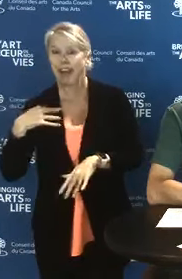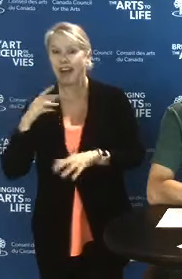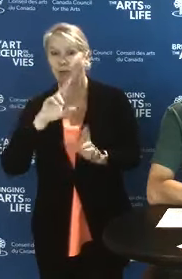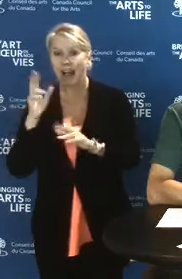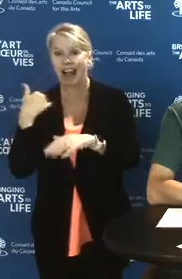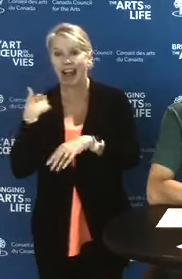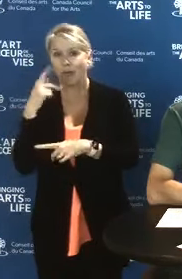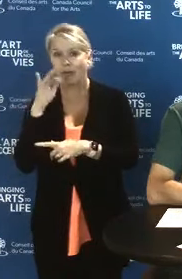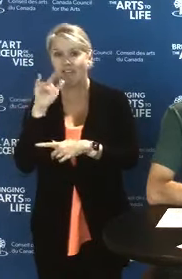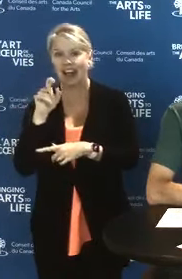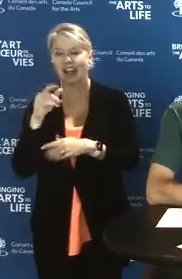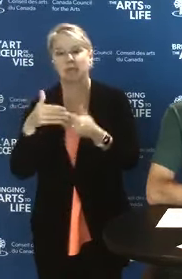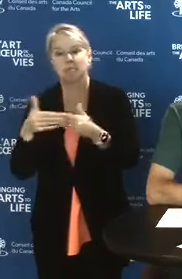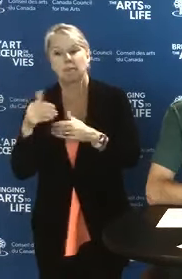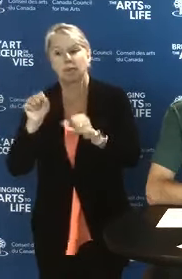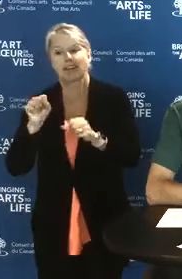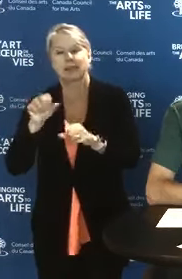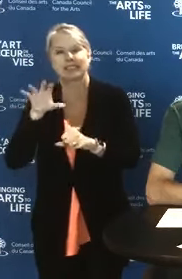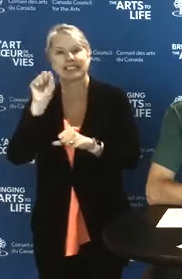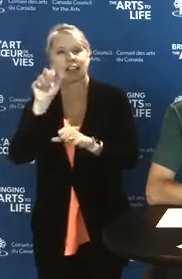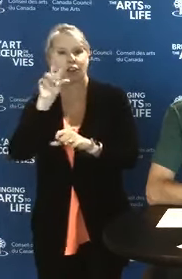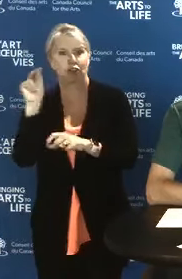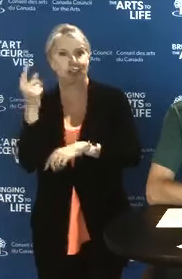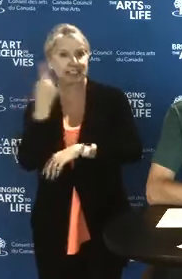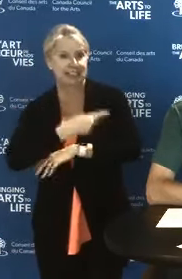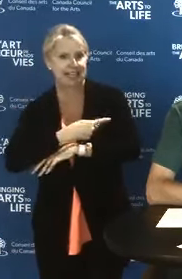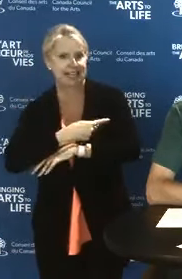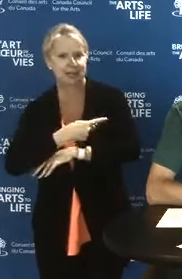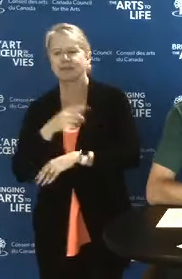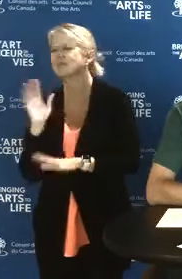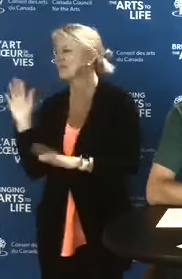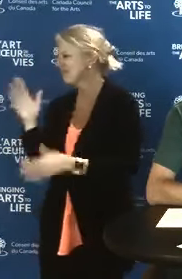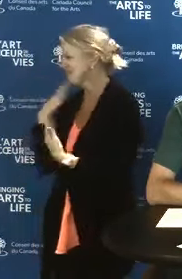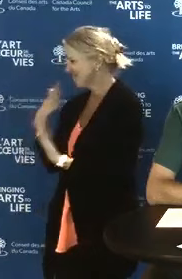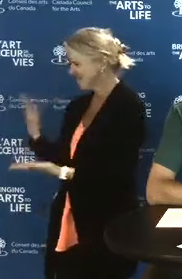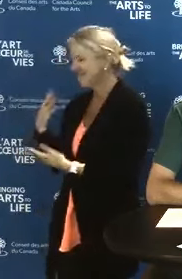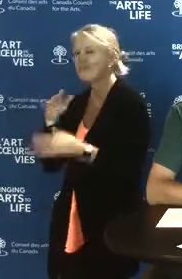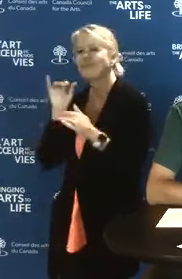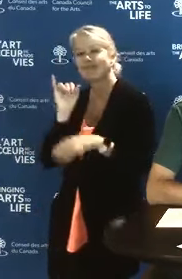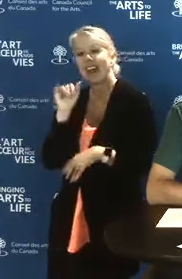Thank you for that. I think another question that comes up frequently is: